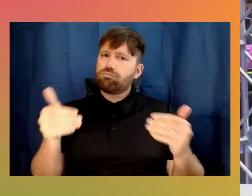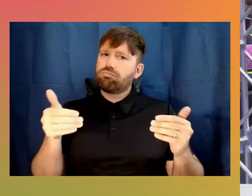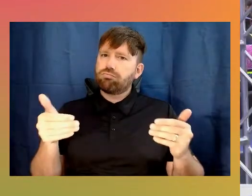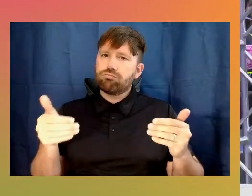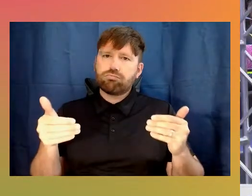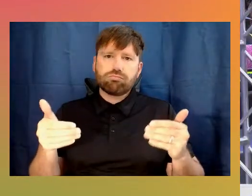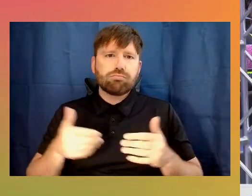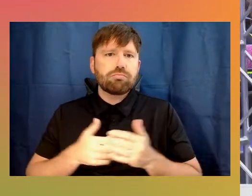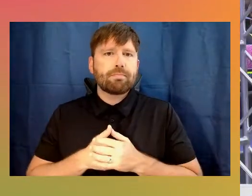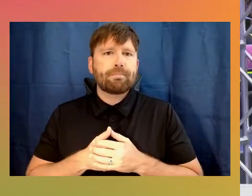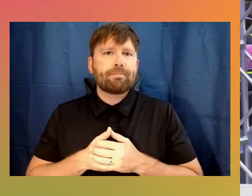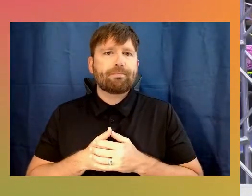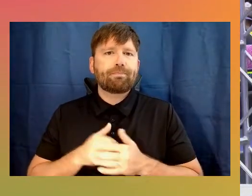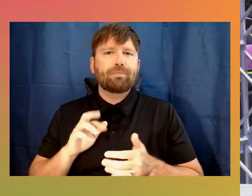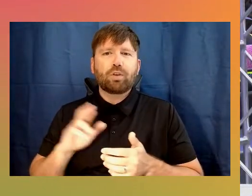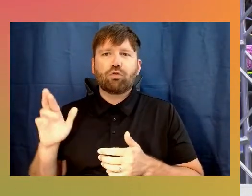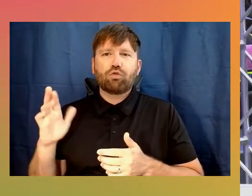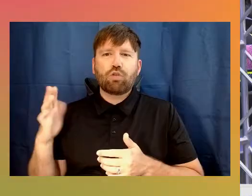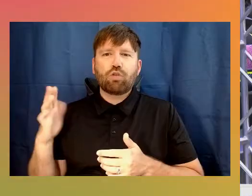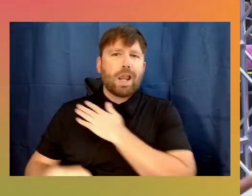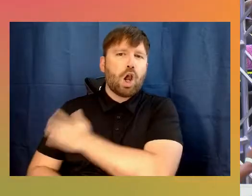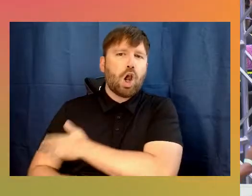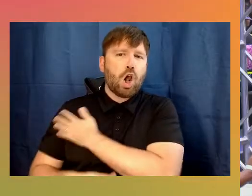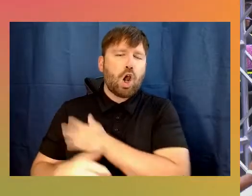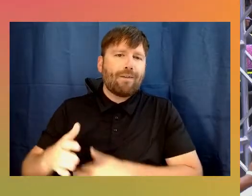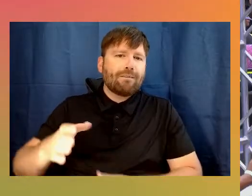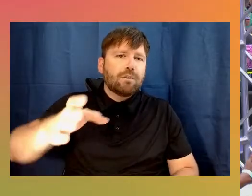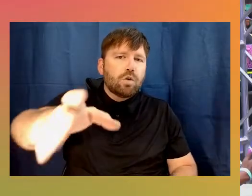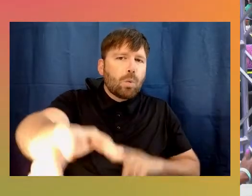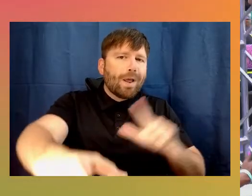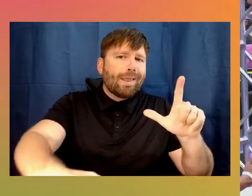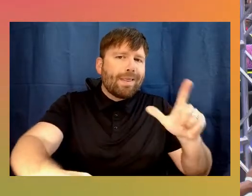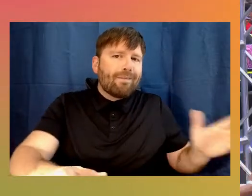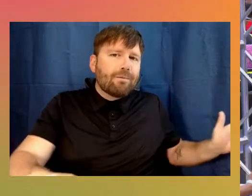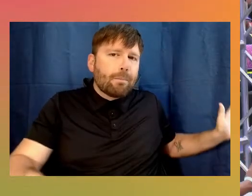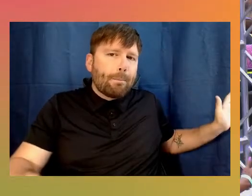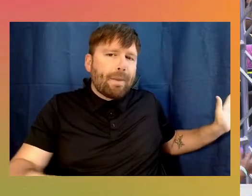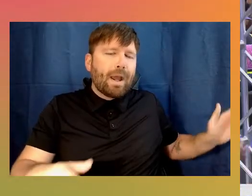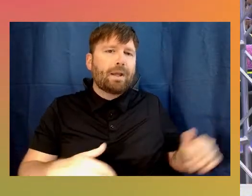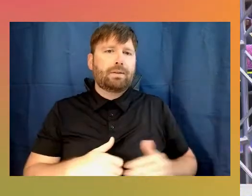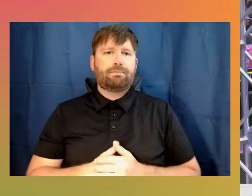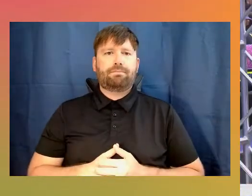POWER LUNGE. THIS IS IT. GIVE IT EVERYTHING YOU'VE GOT.